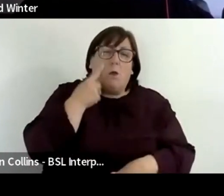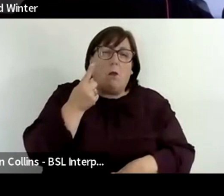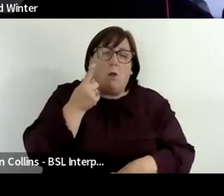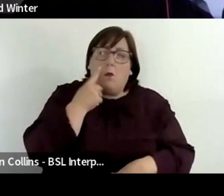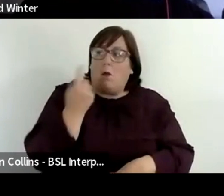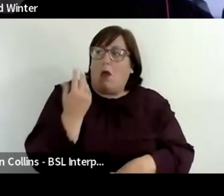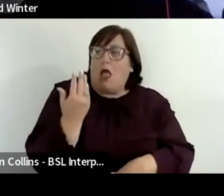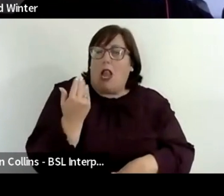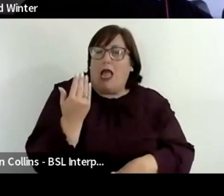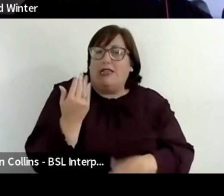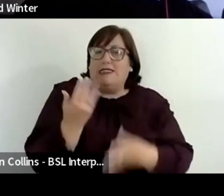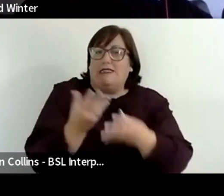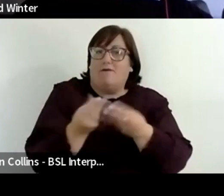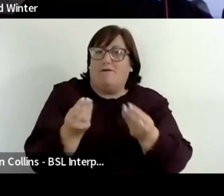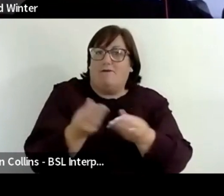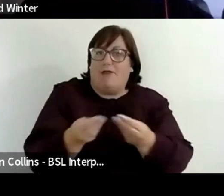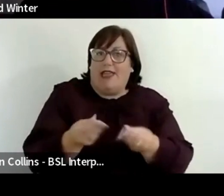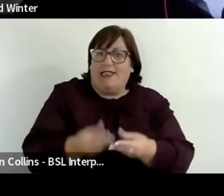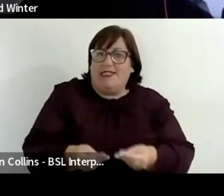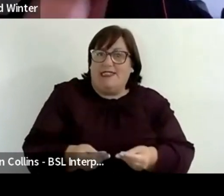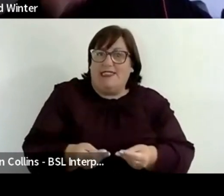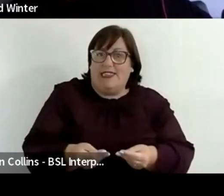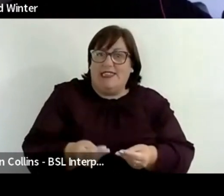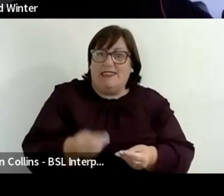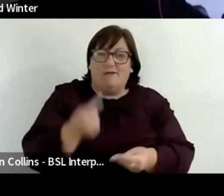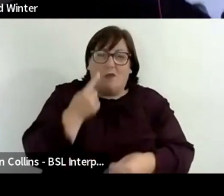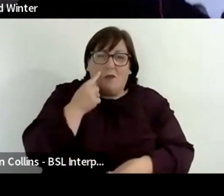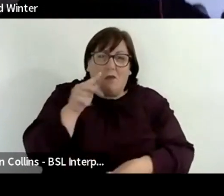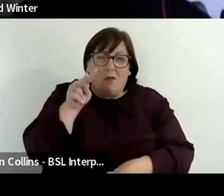go to their profile page on Evenbreak's website to apply.